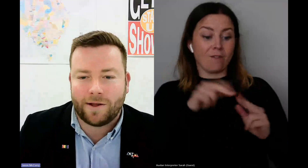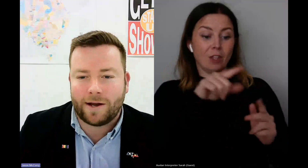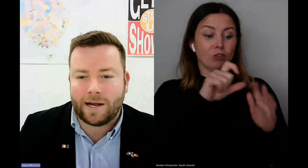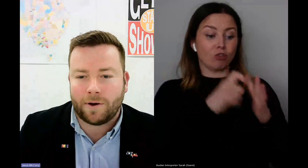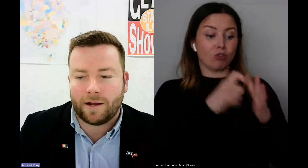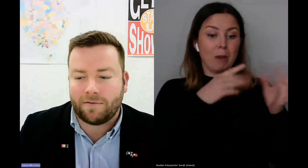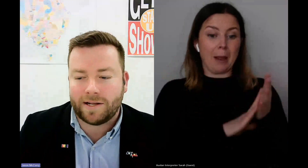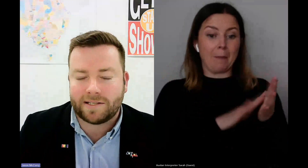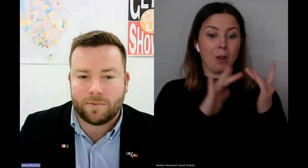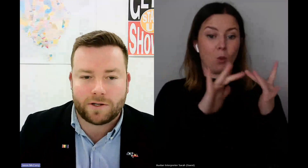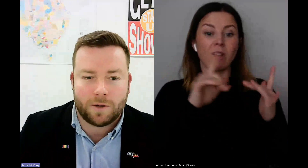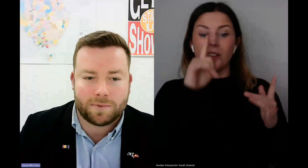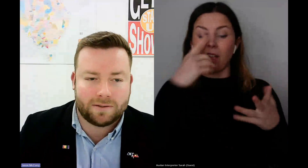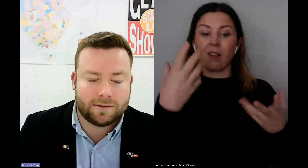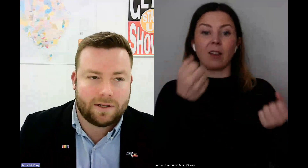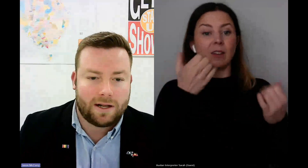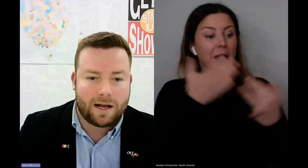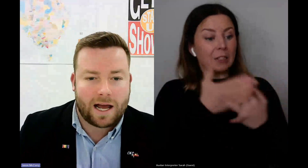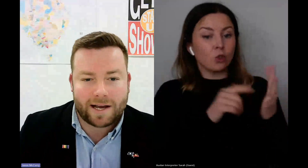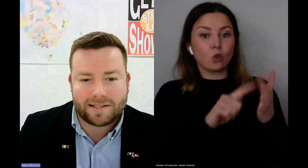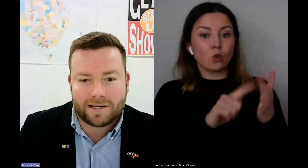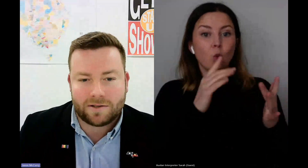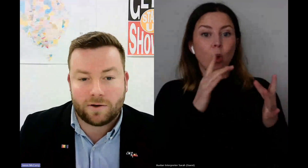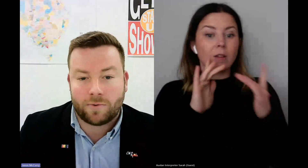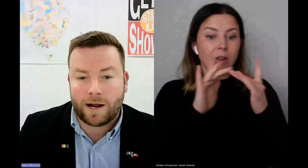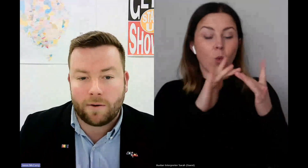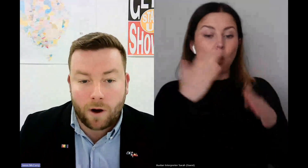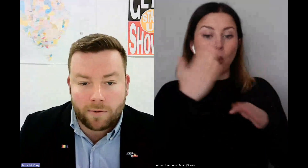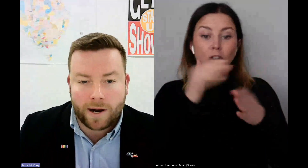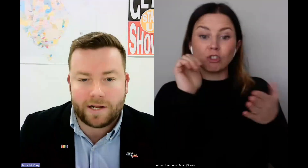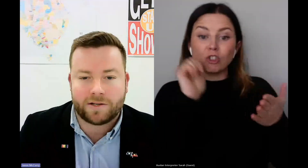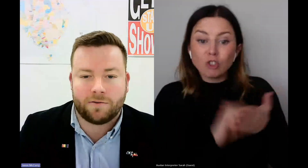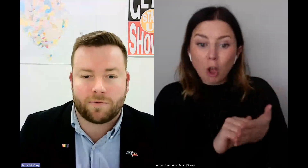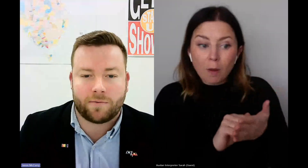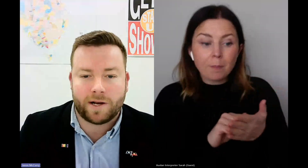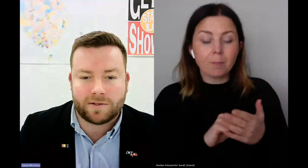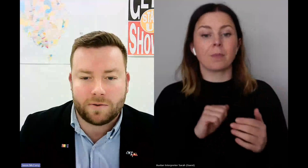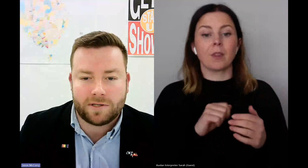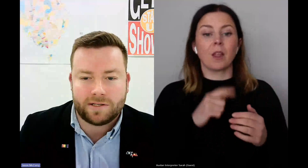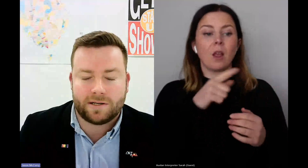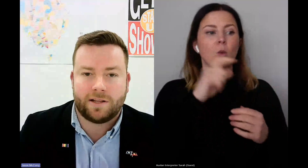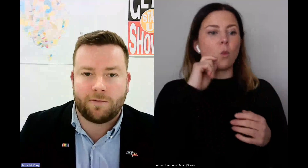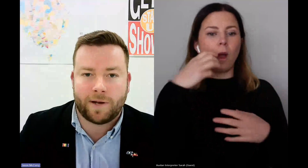online networking events and workshops have access to a wide range of written resources that have